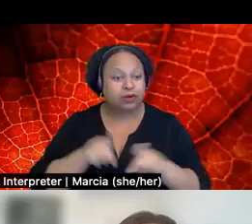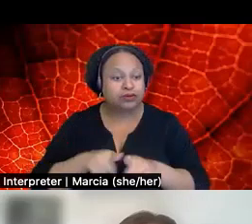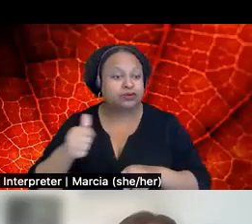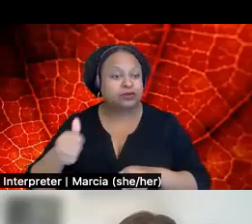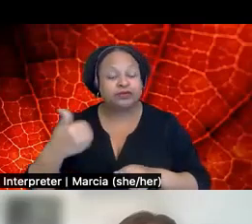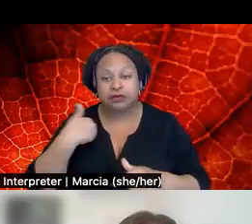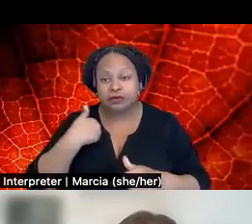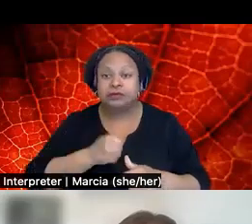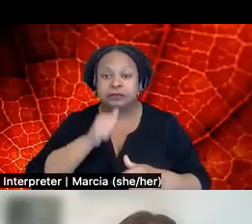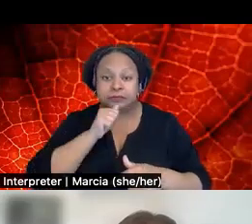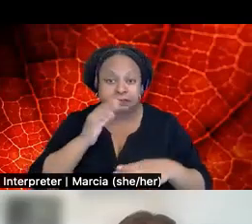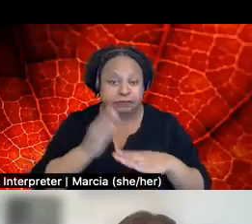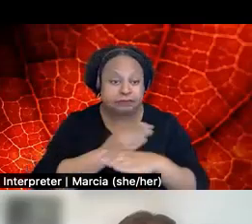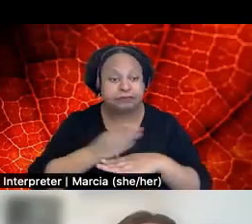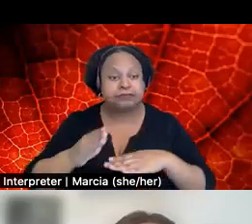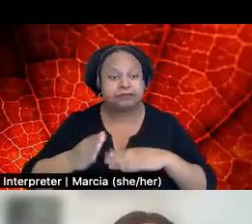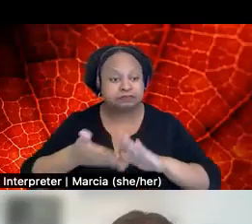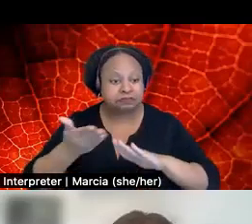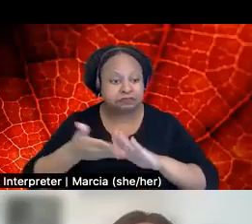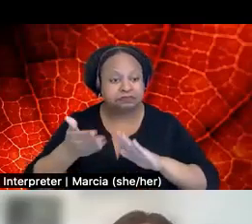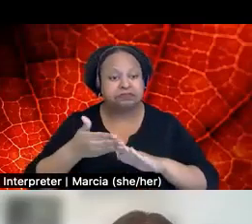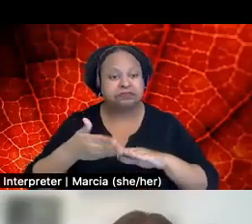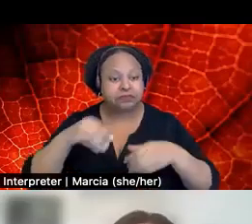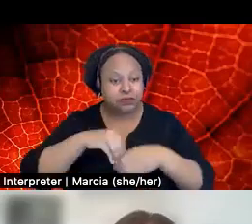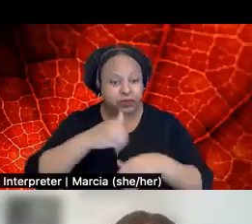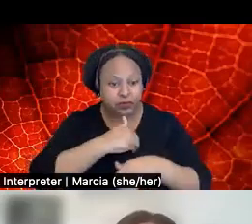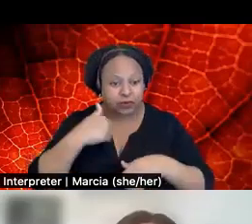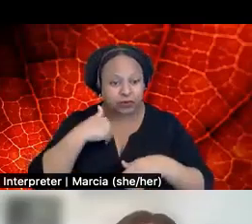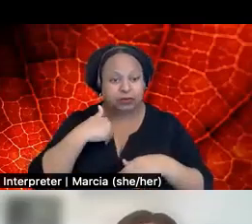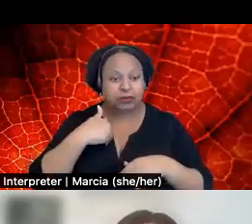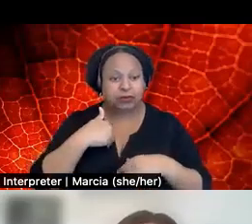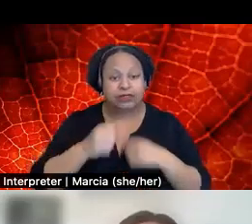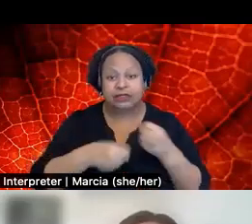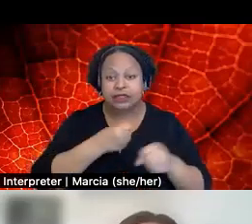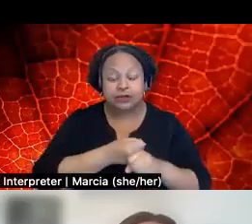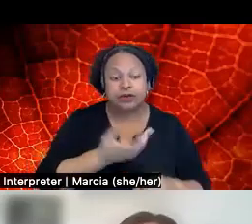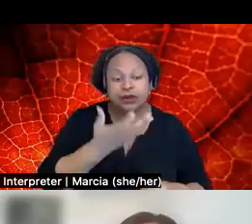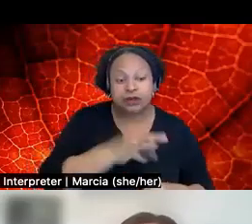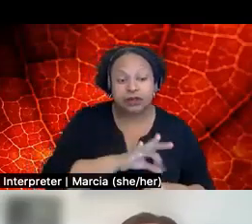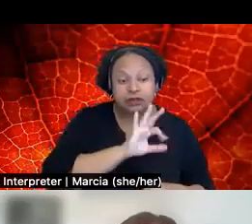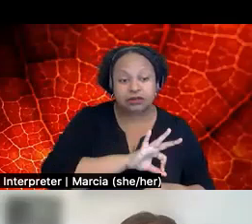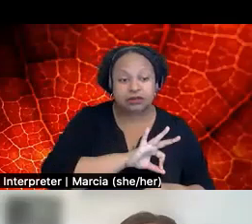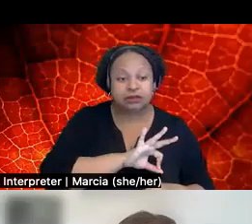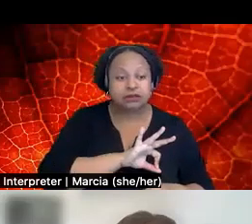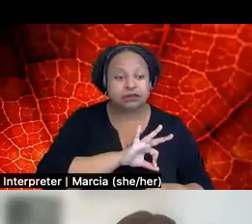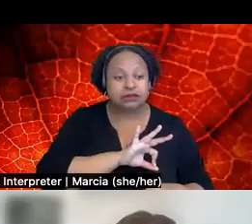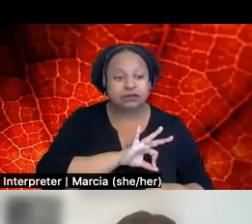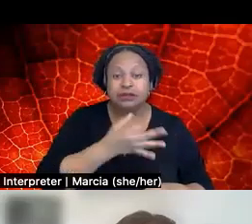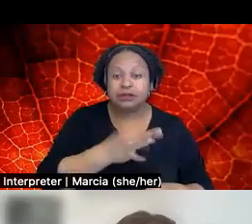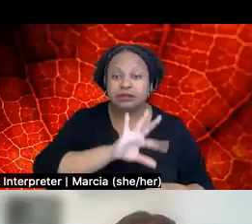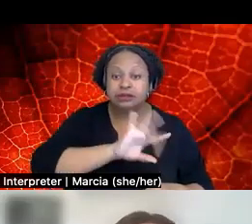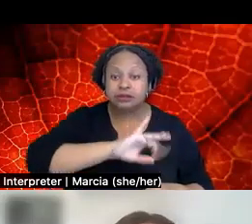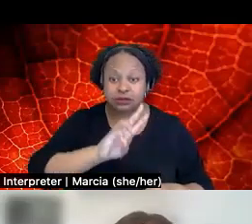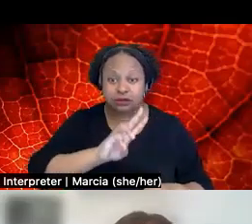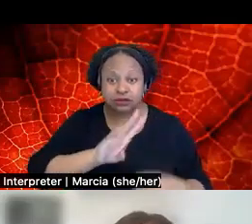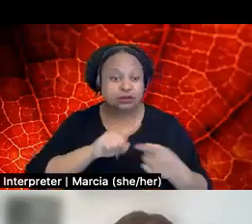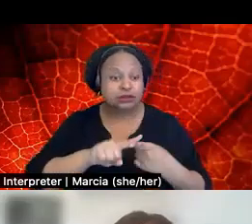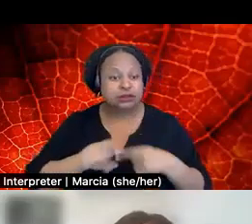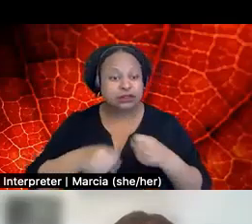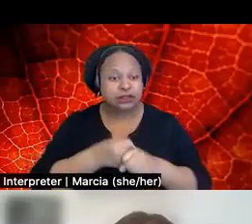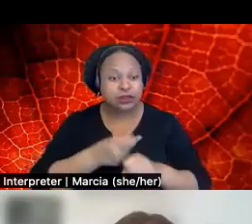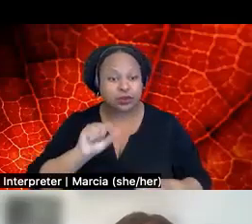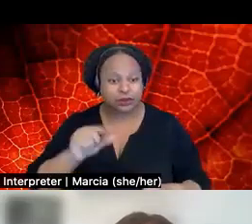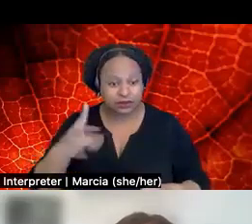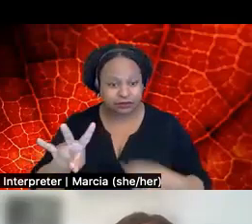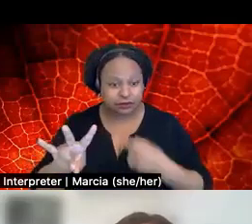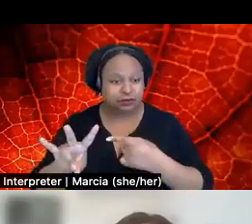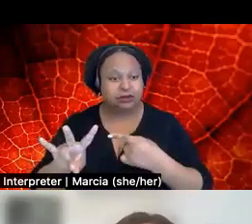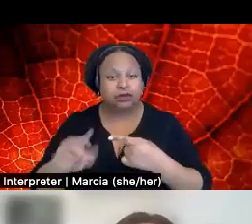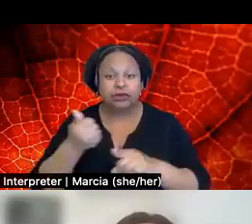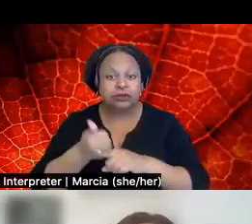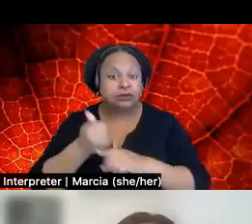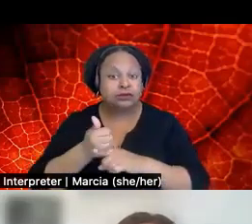Dr. Levy has had a private practice in Toronto from 1986 until 2017 where she conducted